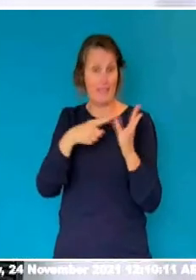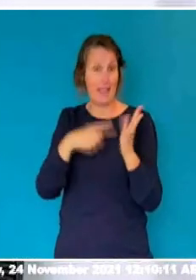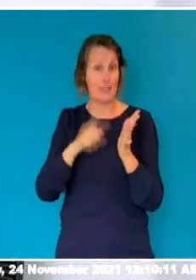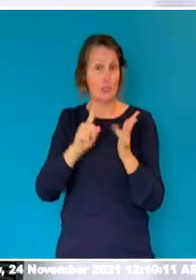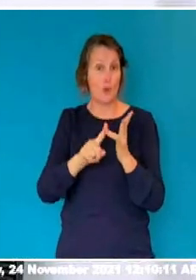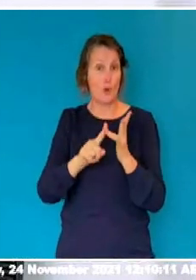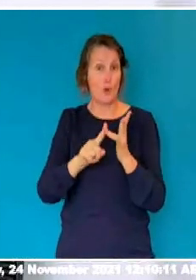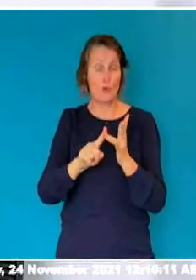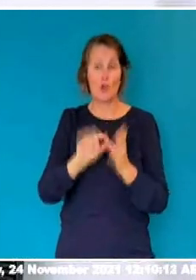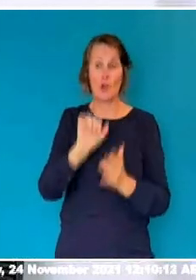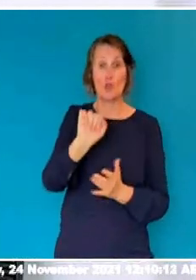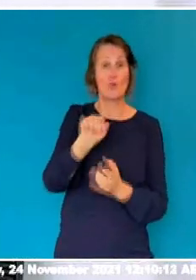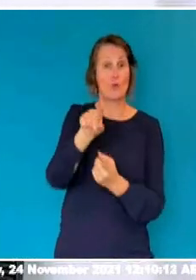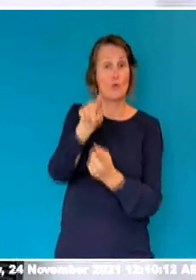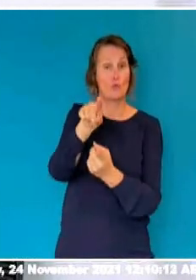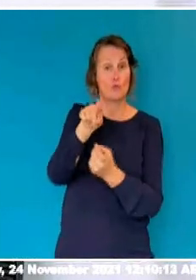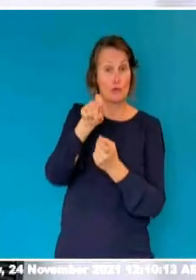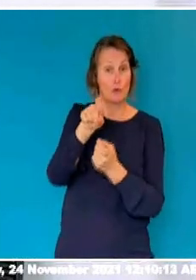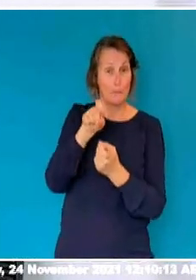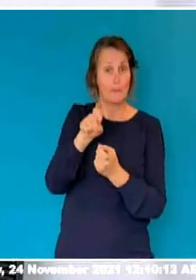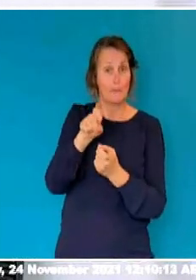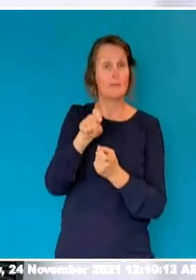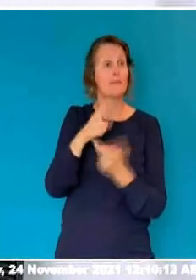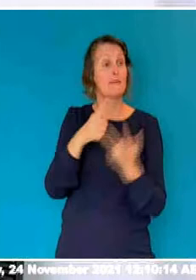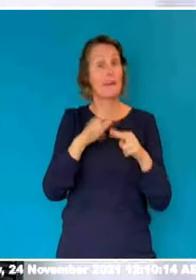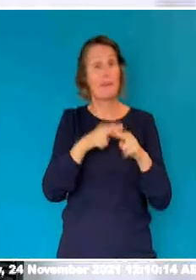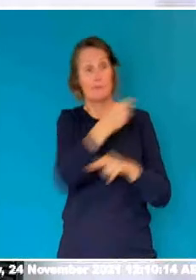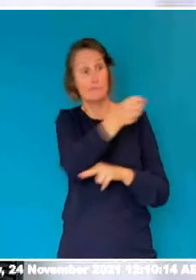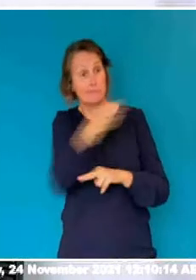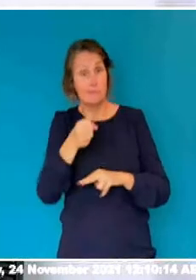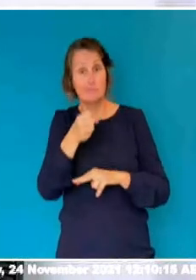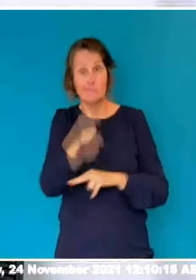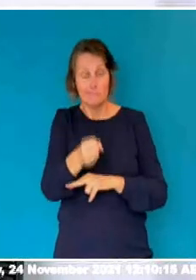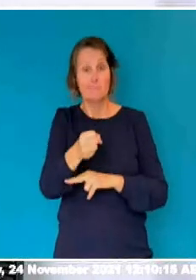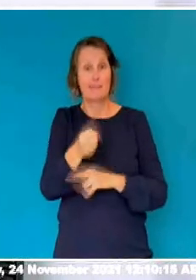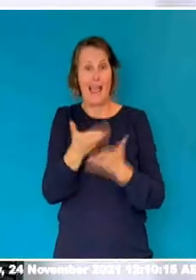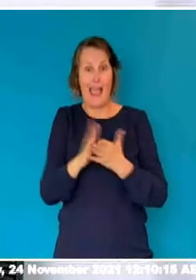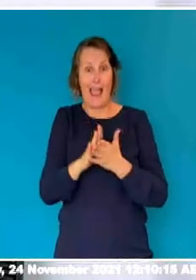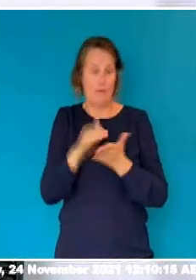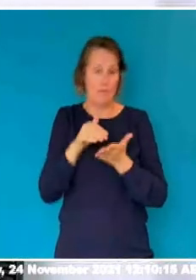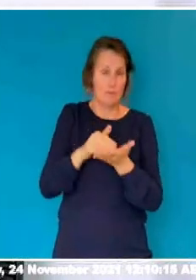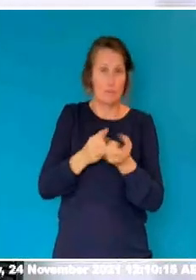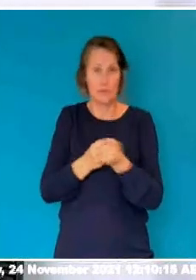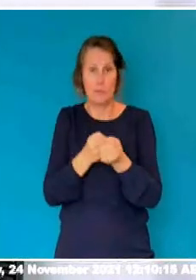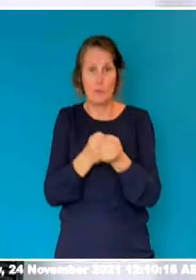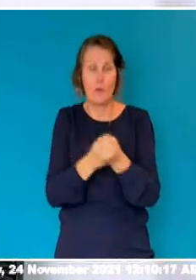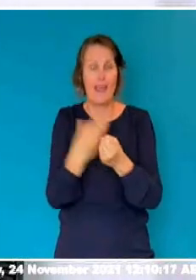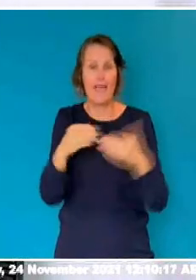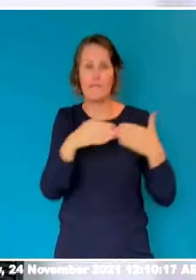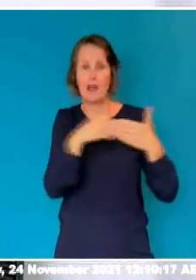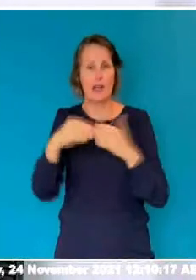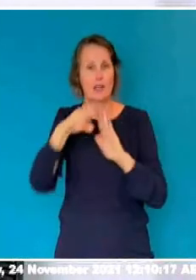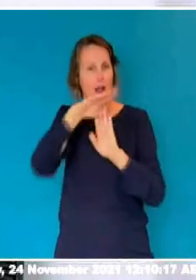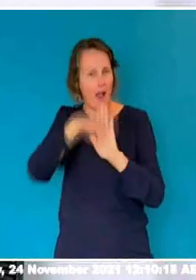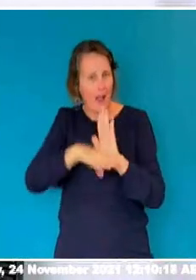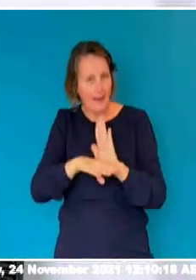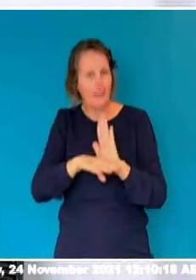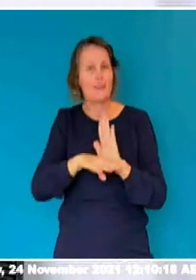recruitment and onboarding process map and a guide that explains what it means and,